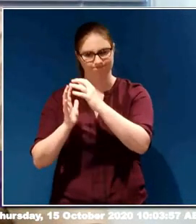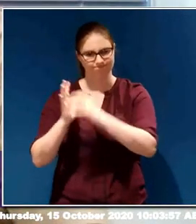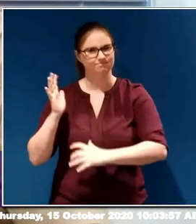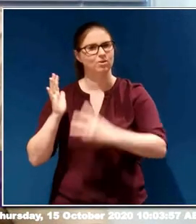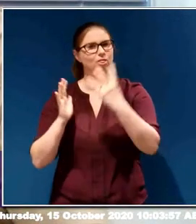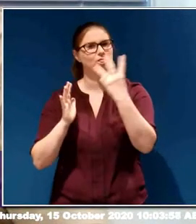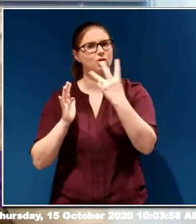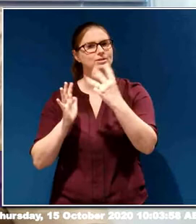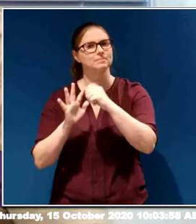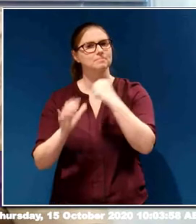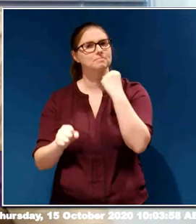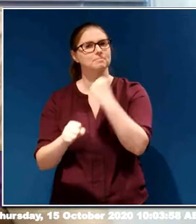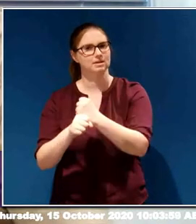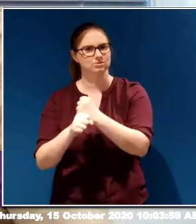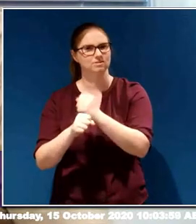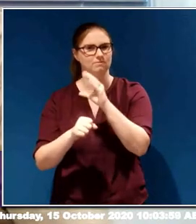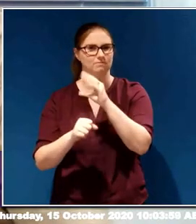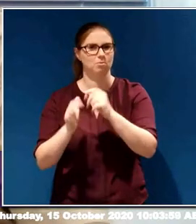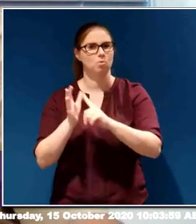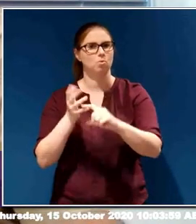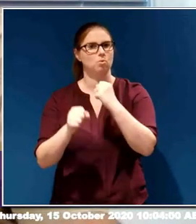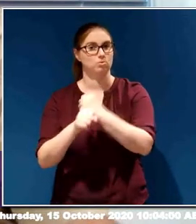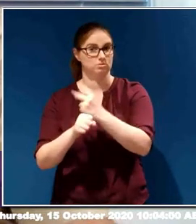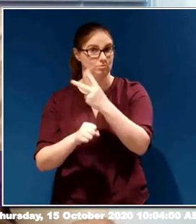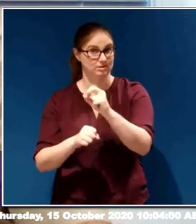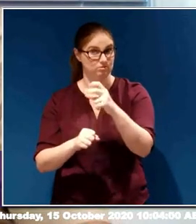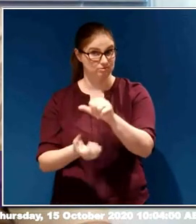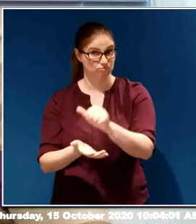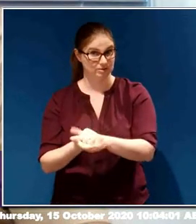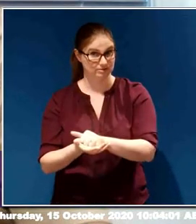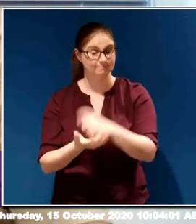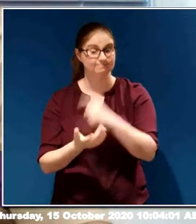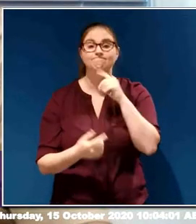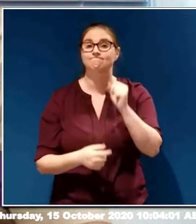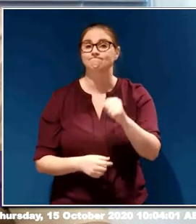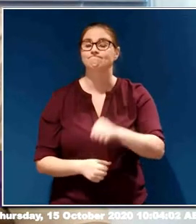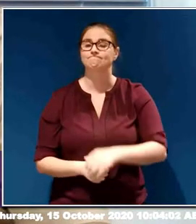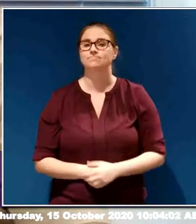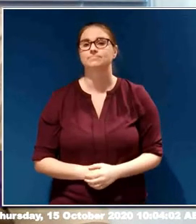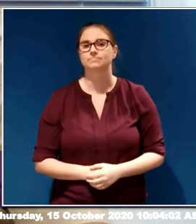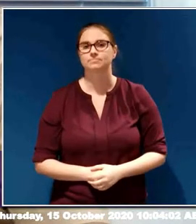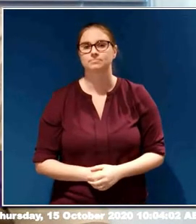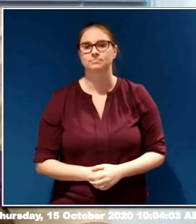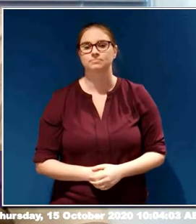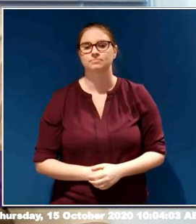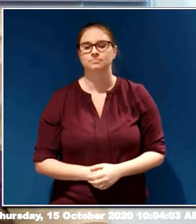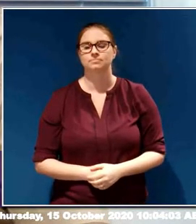is that right? Yes, that's correct. And are the contents of those statements true and correct